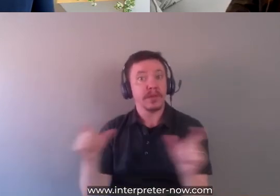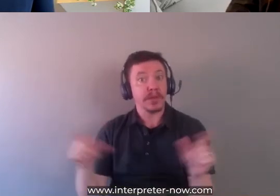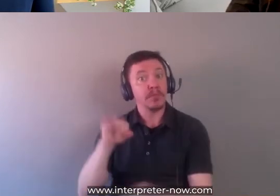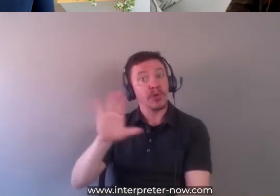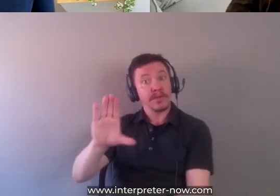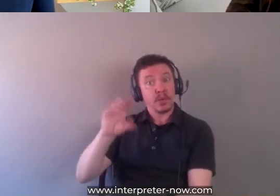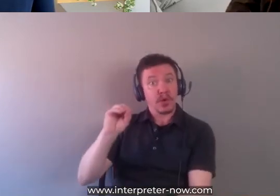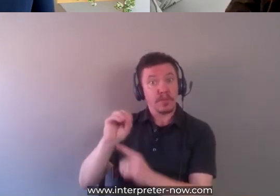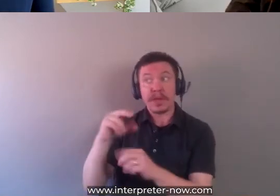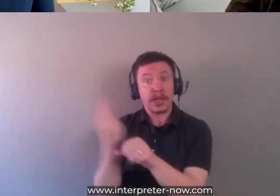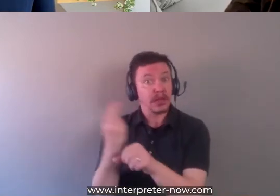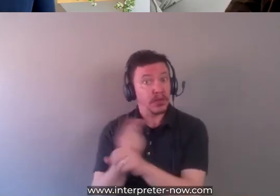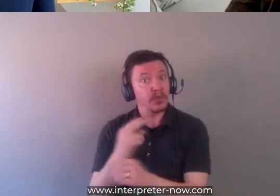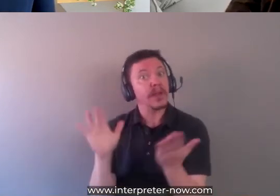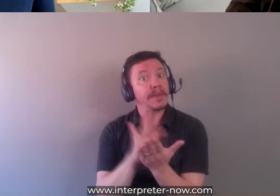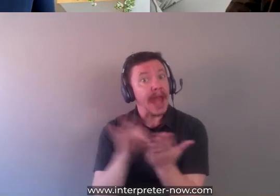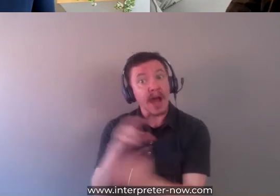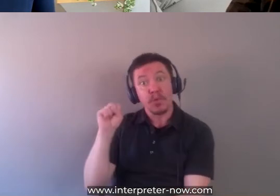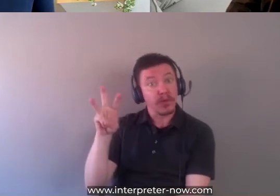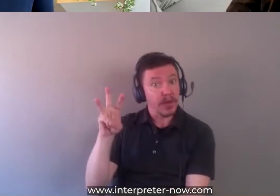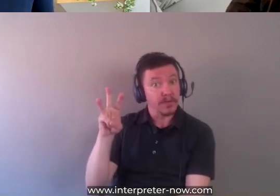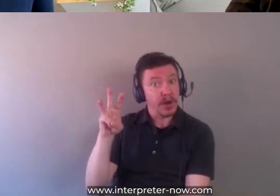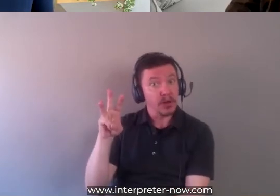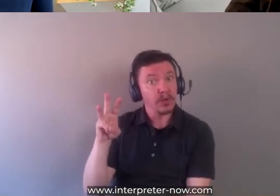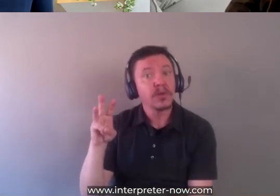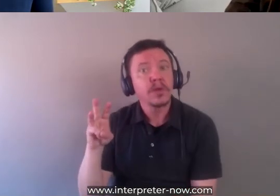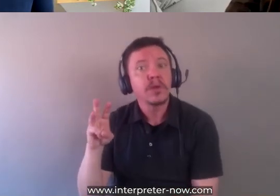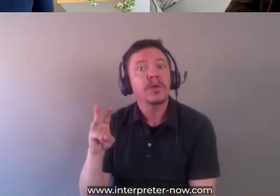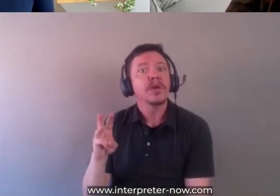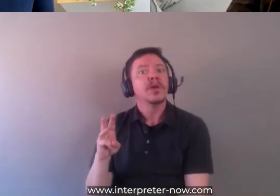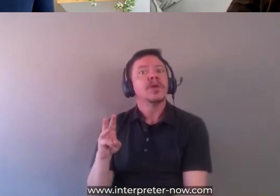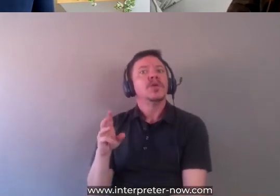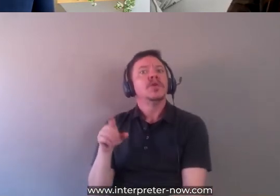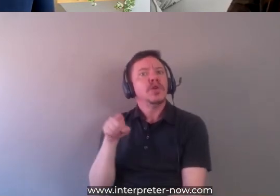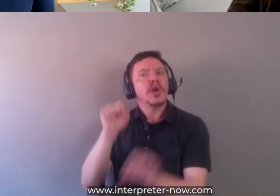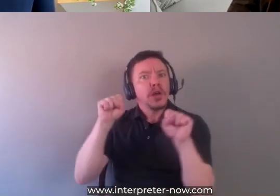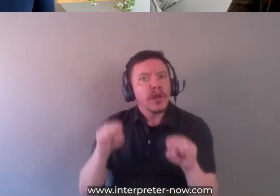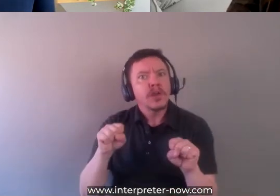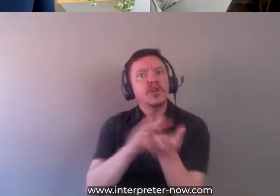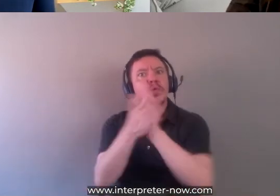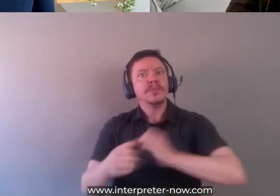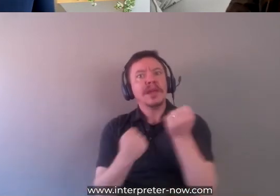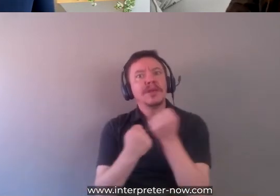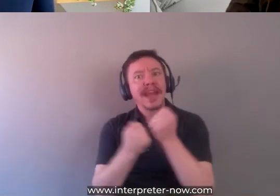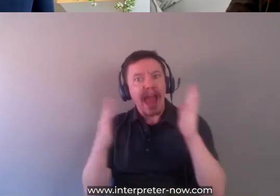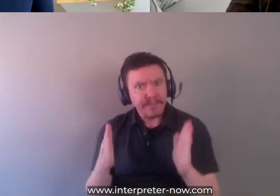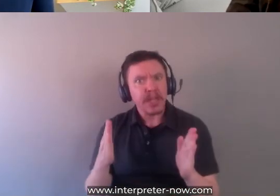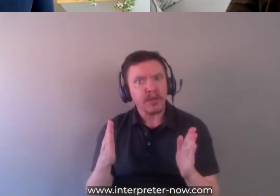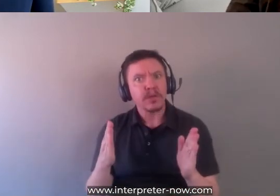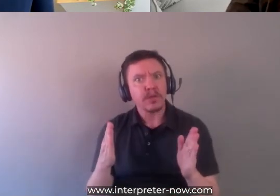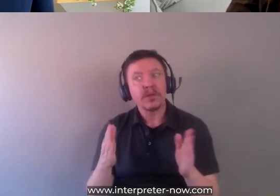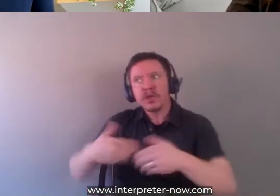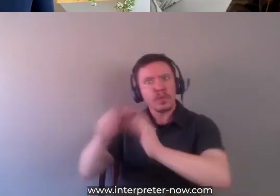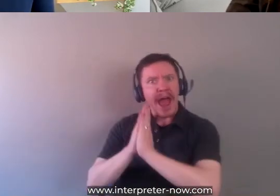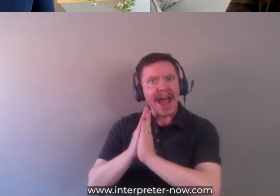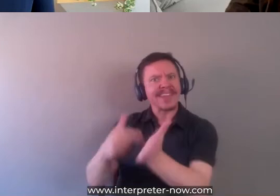company is using the app or the software programme, then you can be an advocate to ask and demand